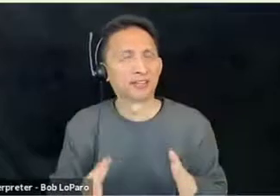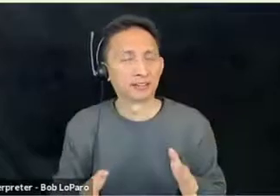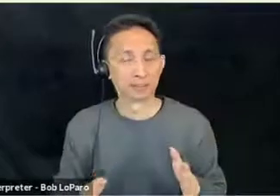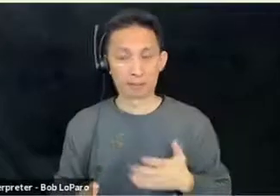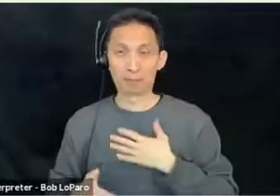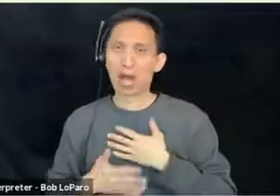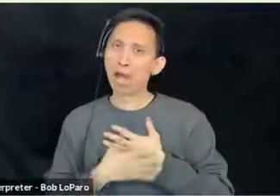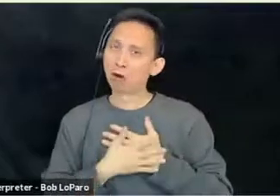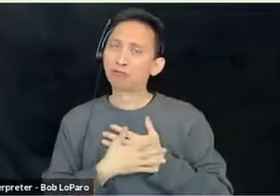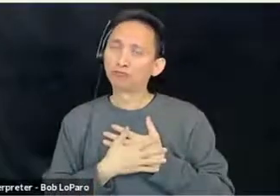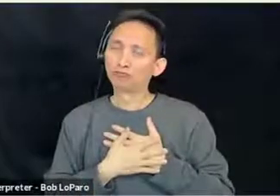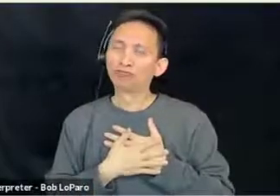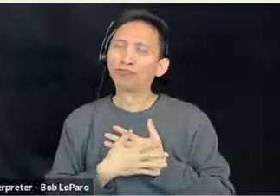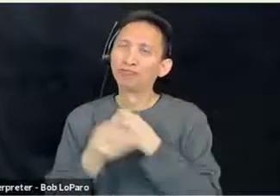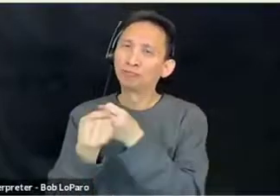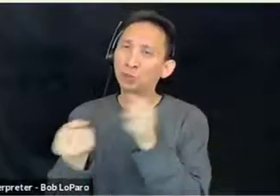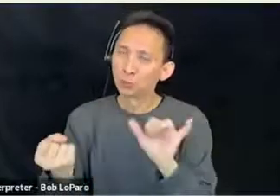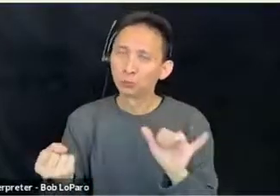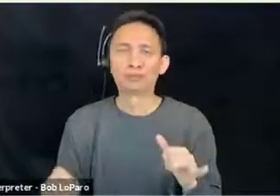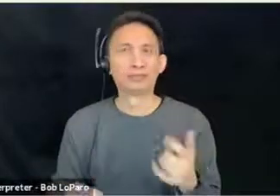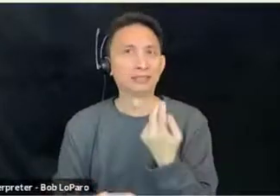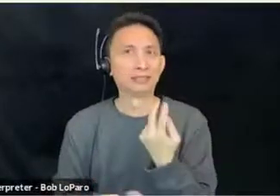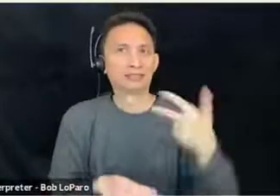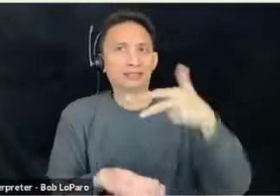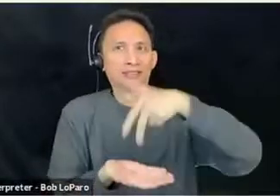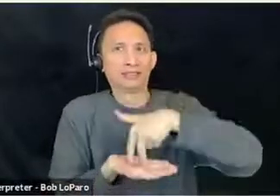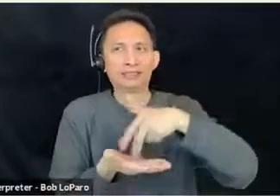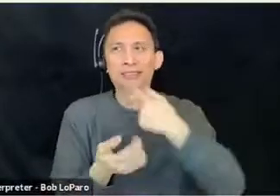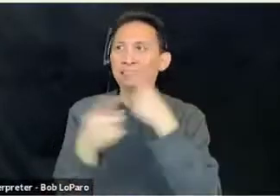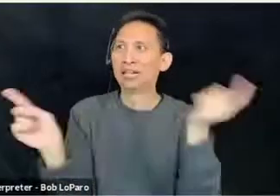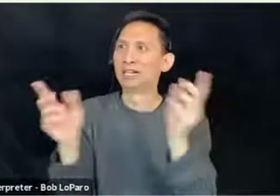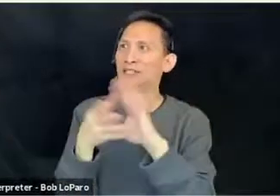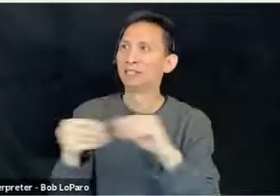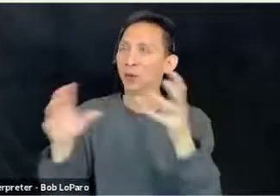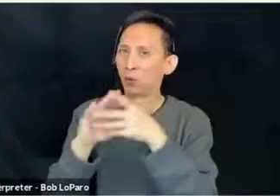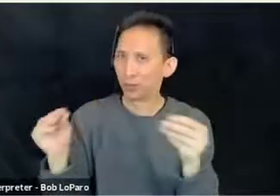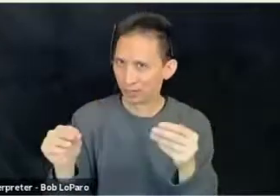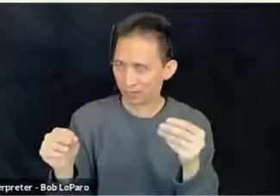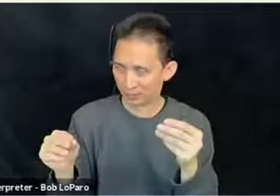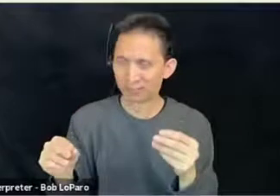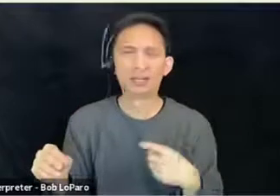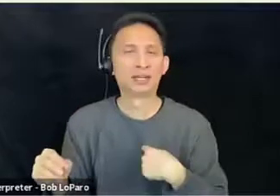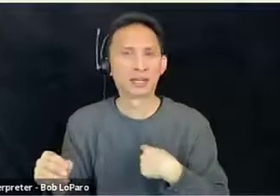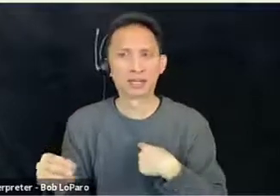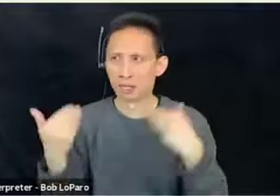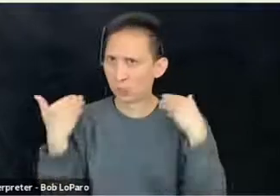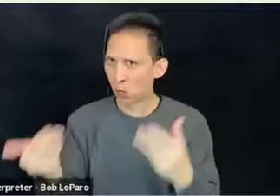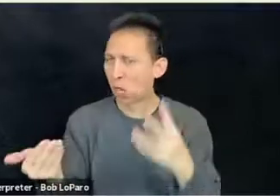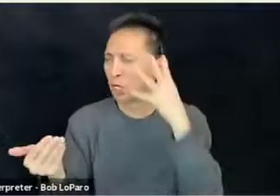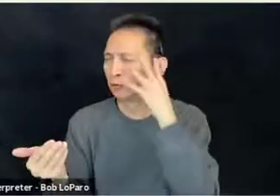I love sharing my story and using my voice to help, to help spread awareness.